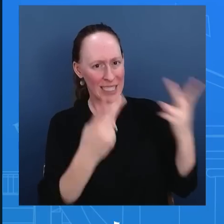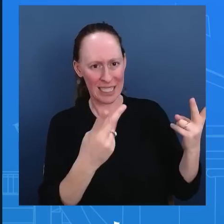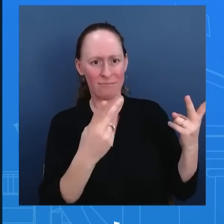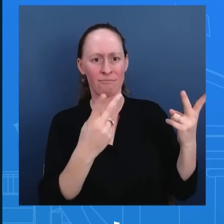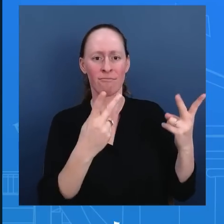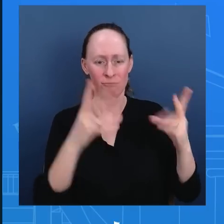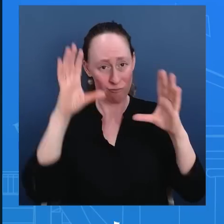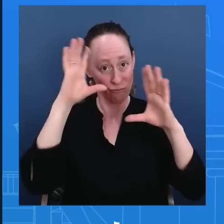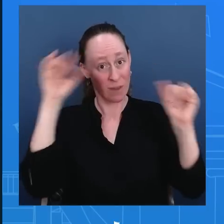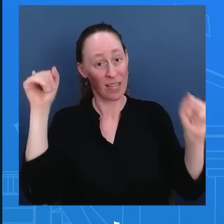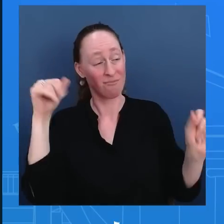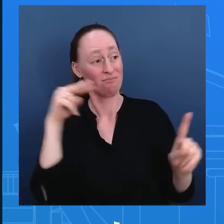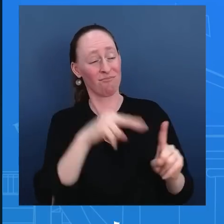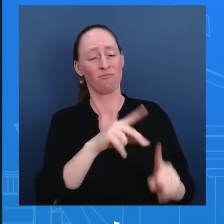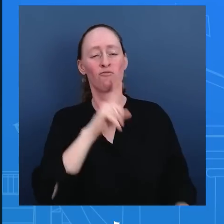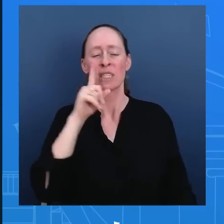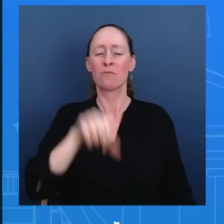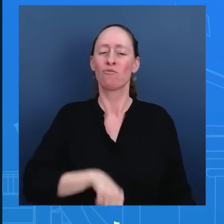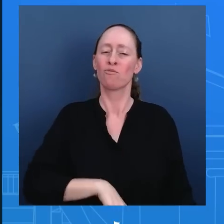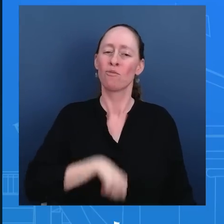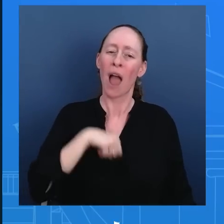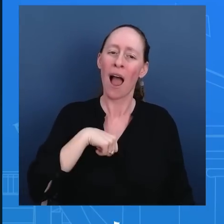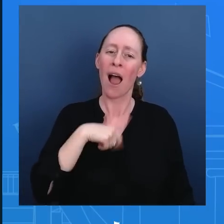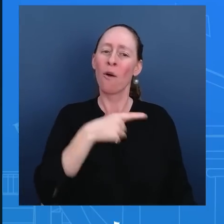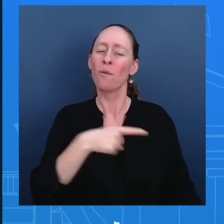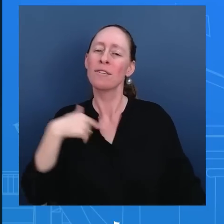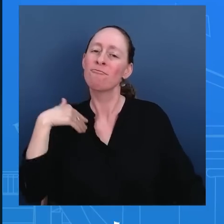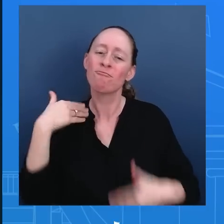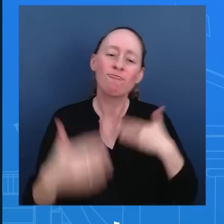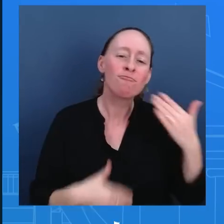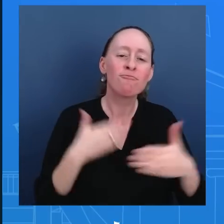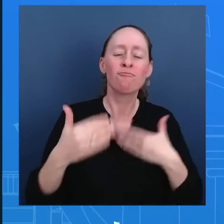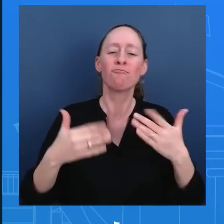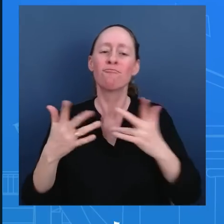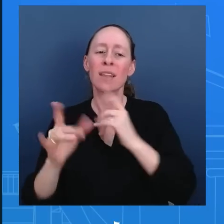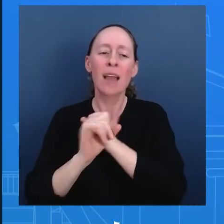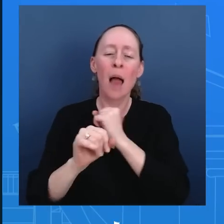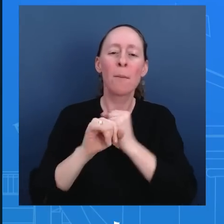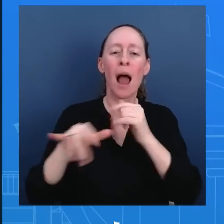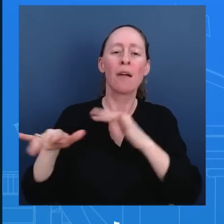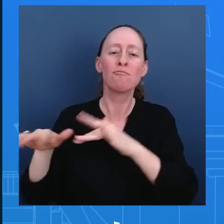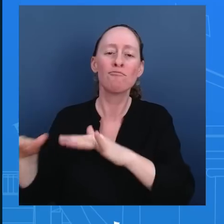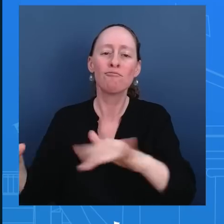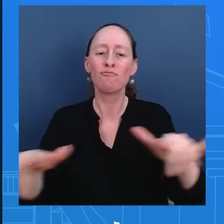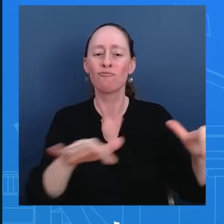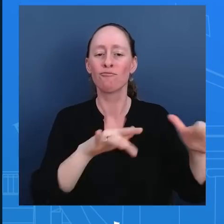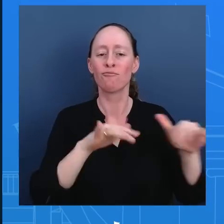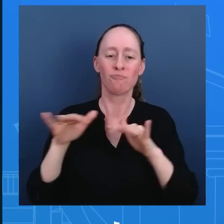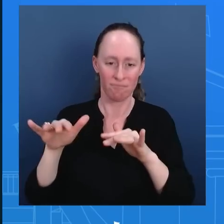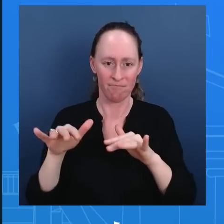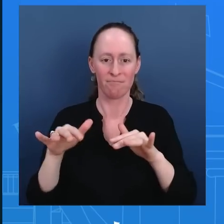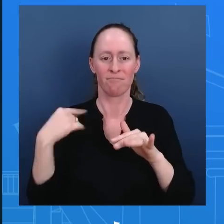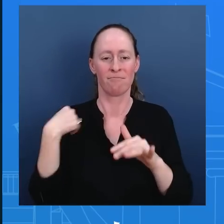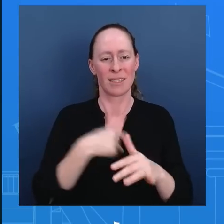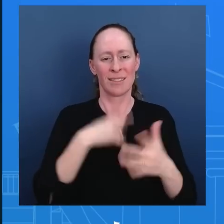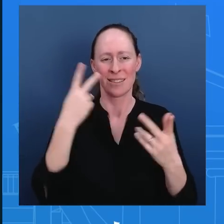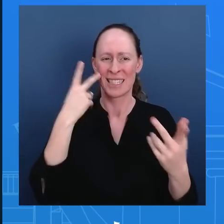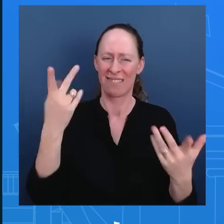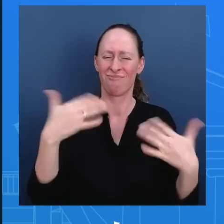in her -- in her campaign. And, you know, I think what you’re seeing is a strong leader, someone who he understood and knew